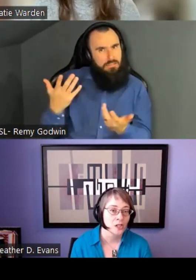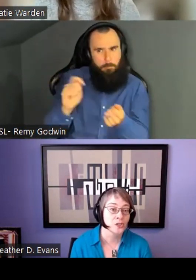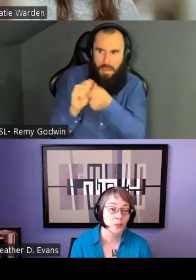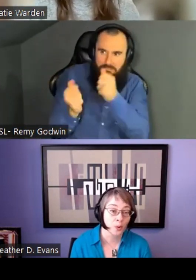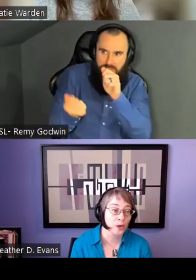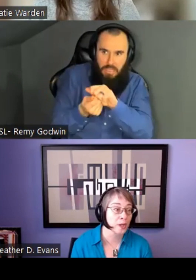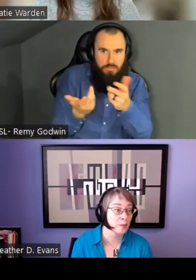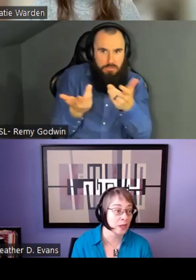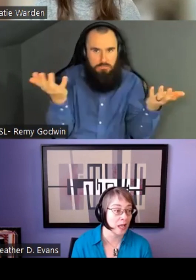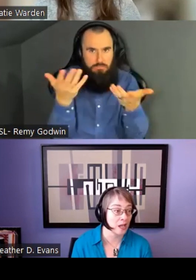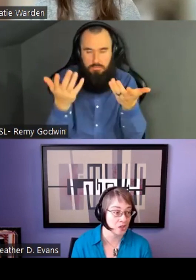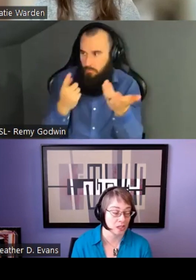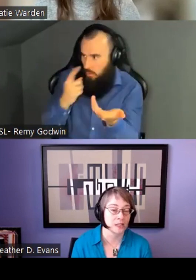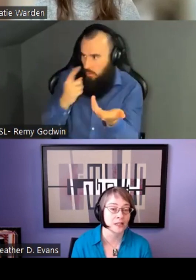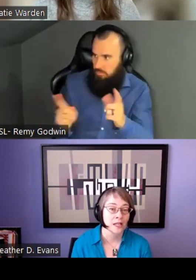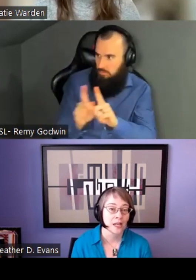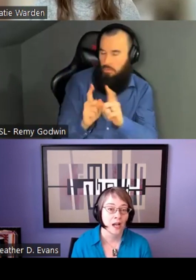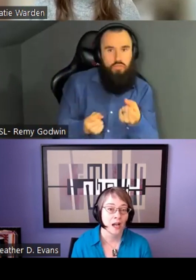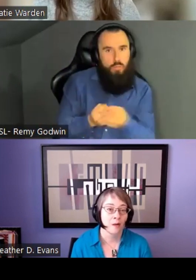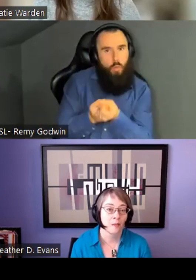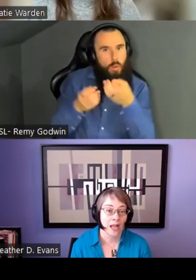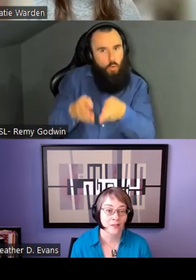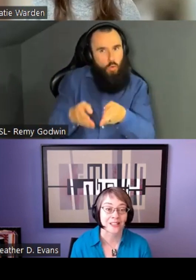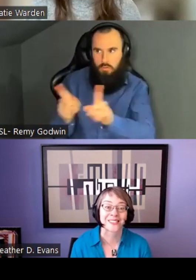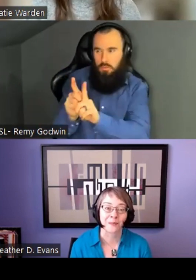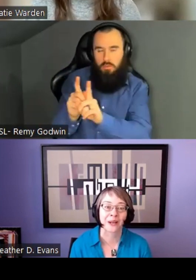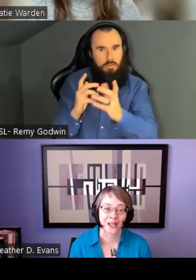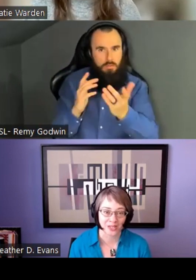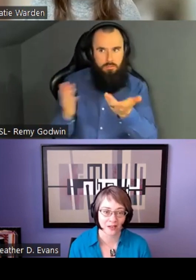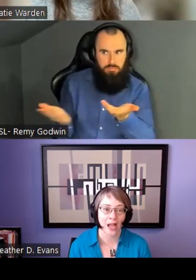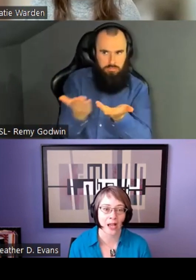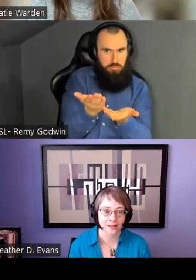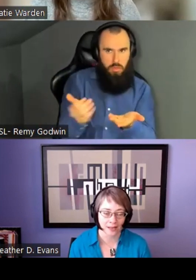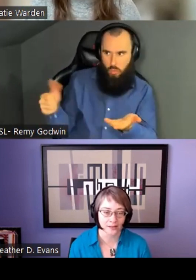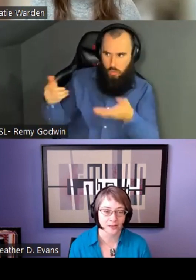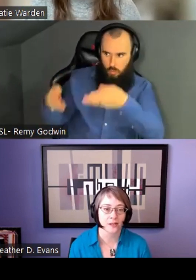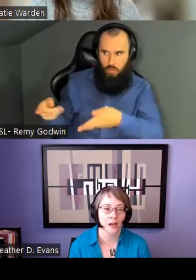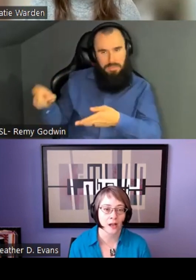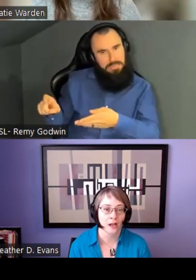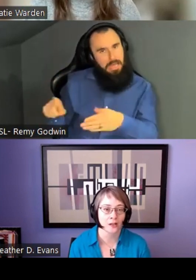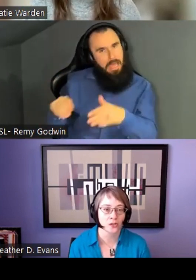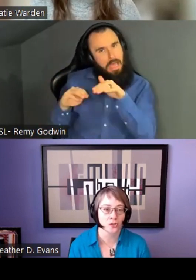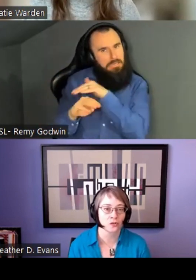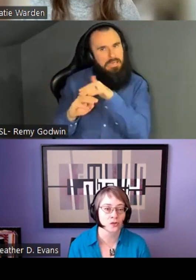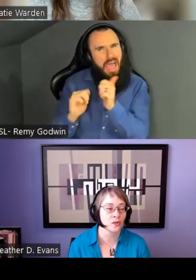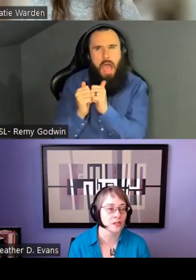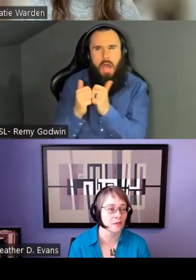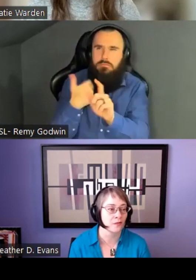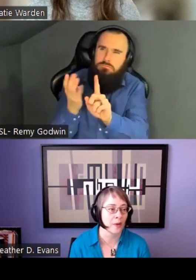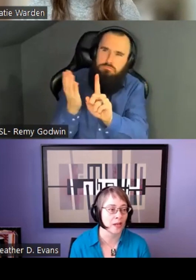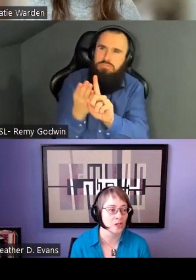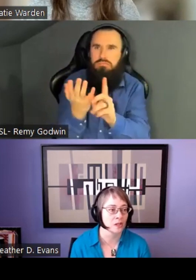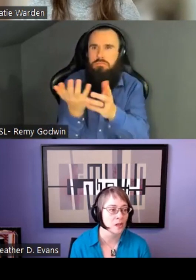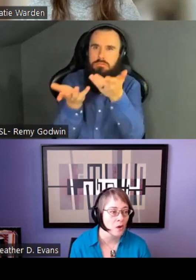to support communication by having somebody else have access to this information?